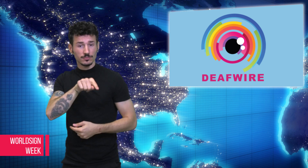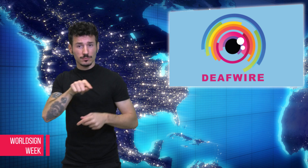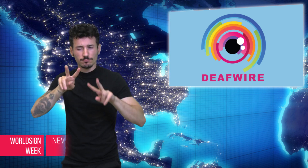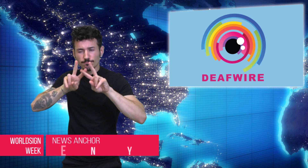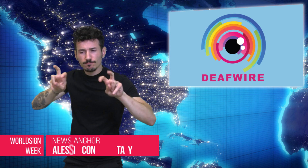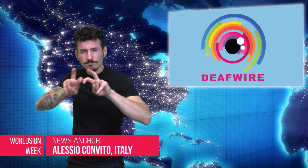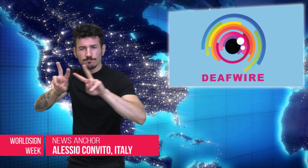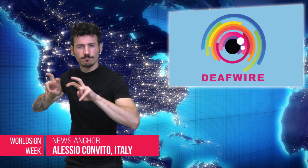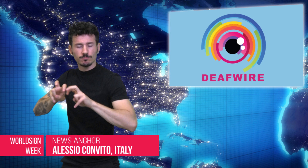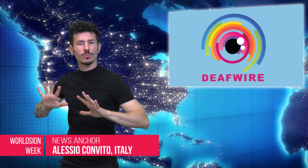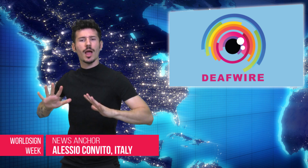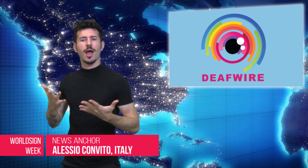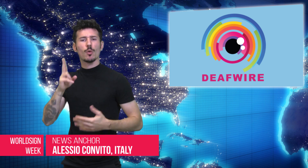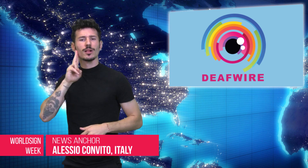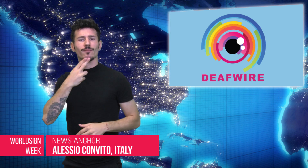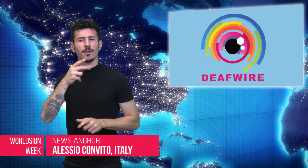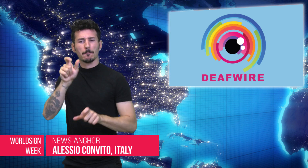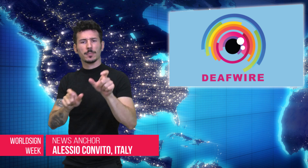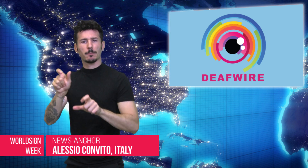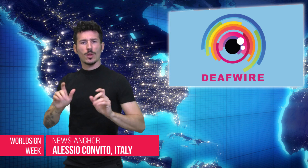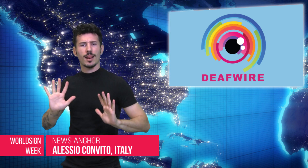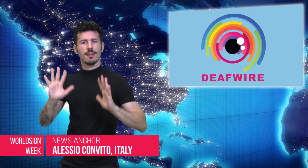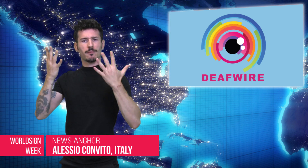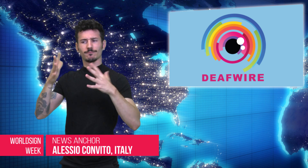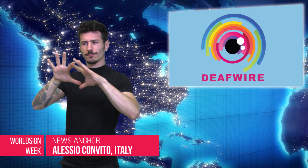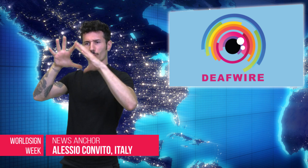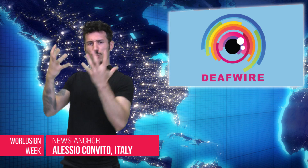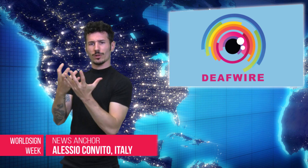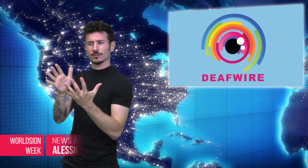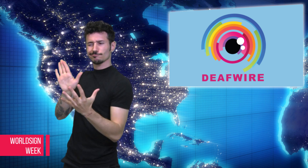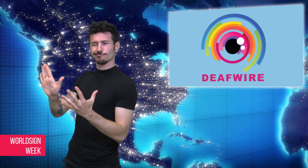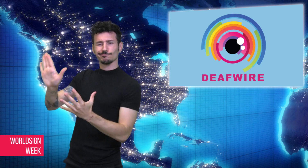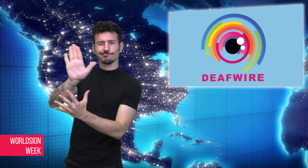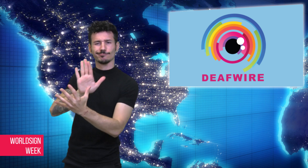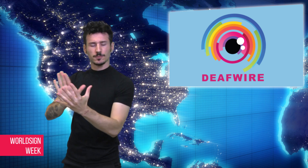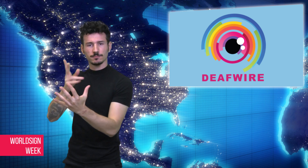advocacy group, is researching how Deaf people